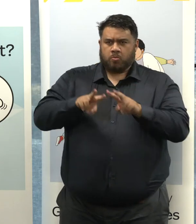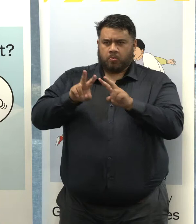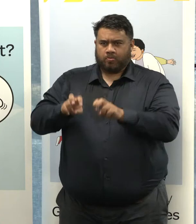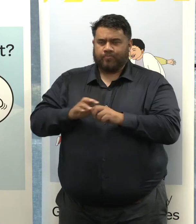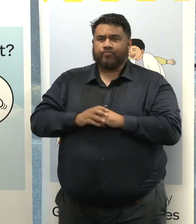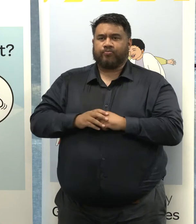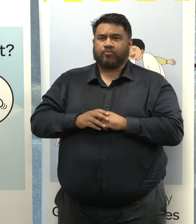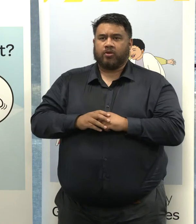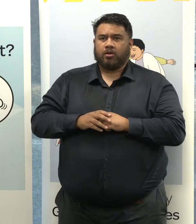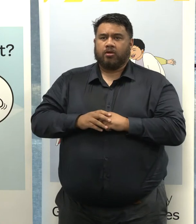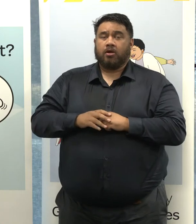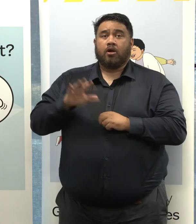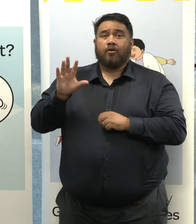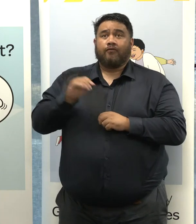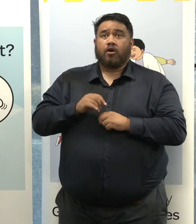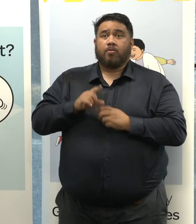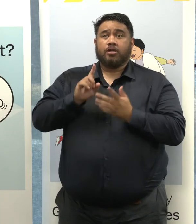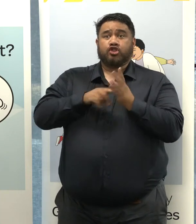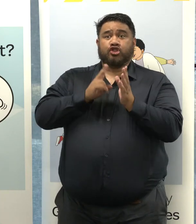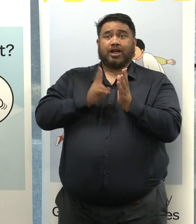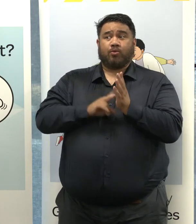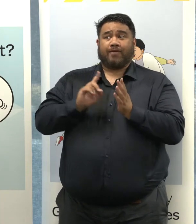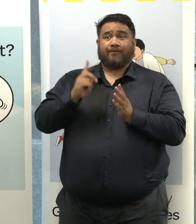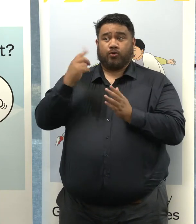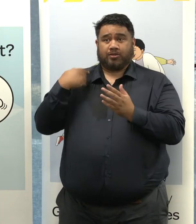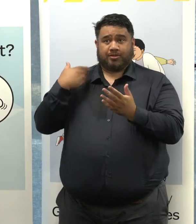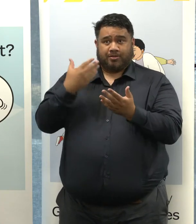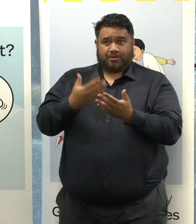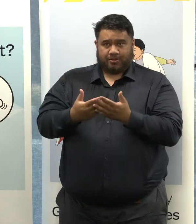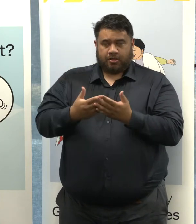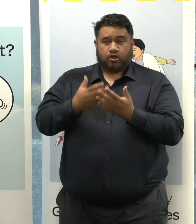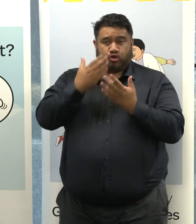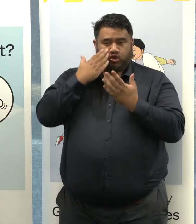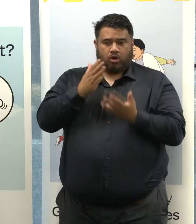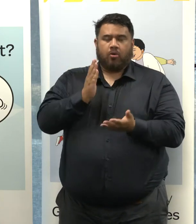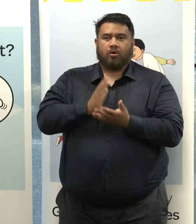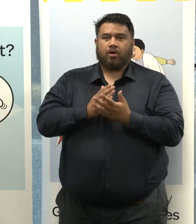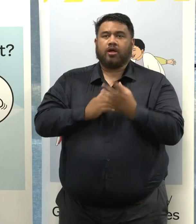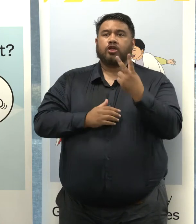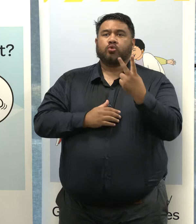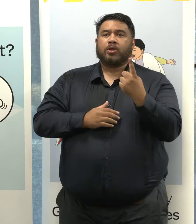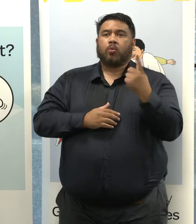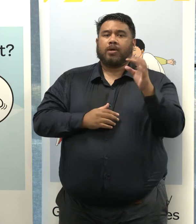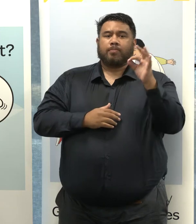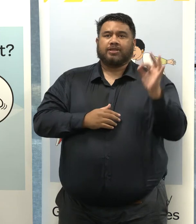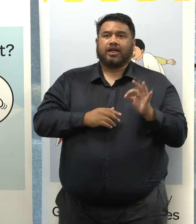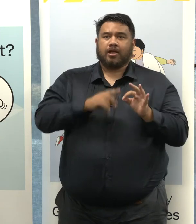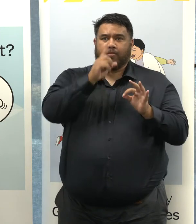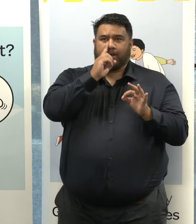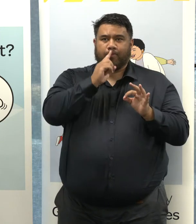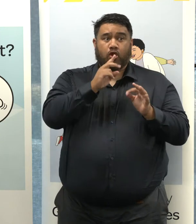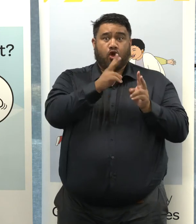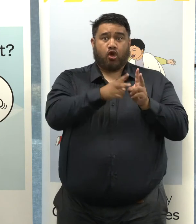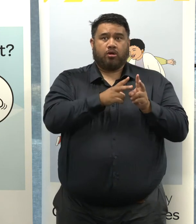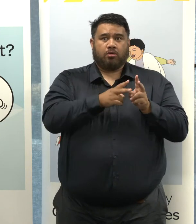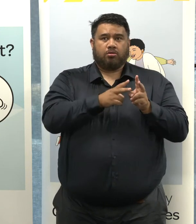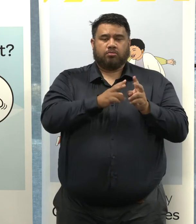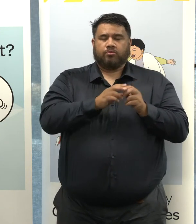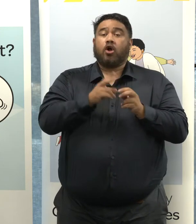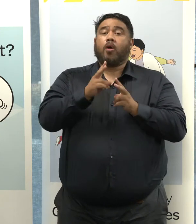in more detail.